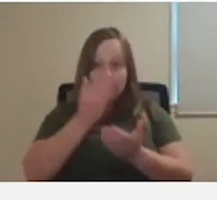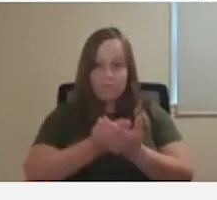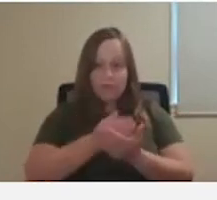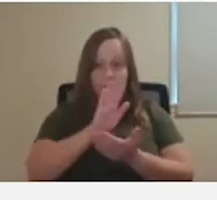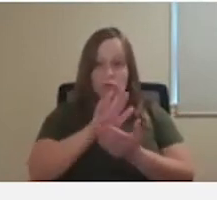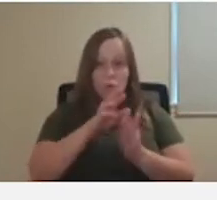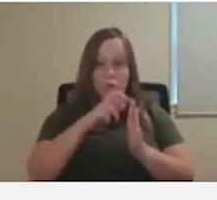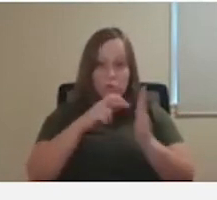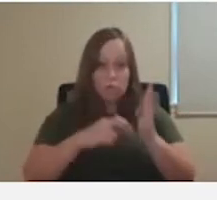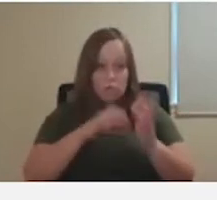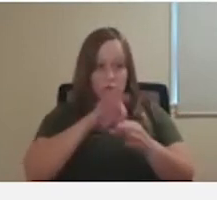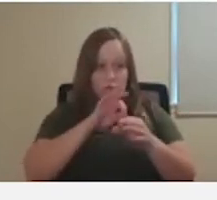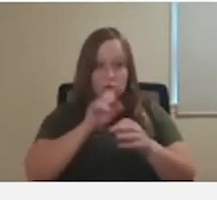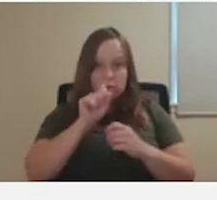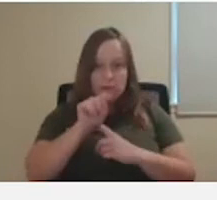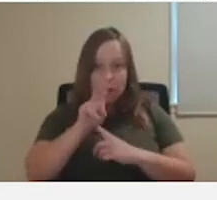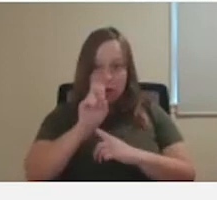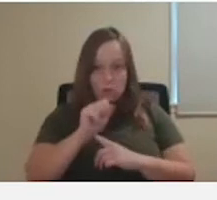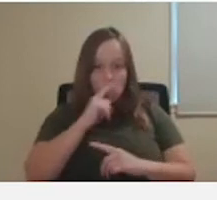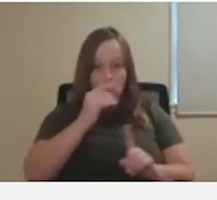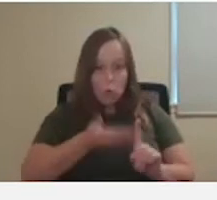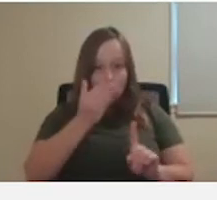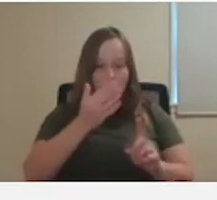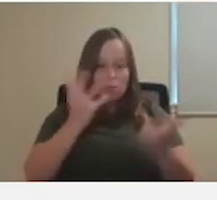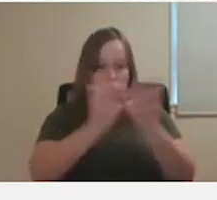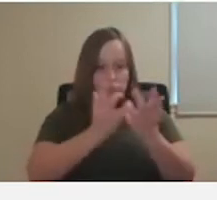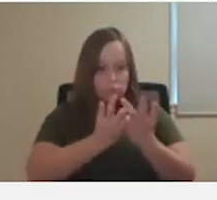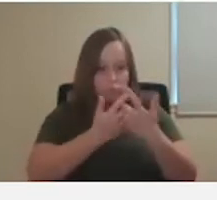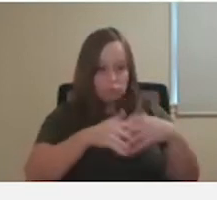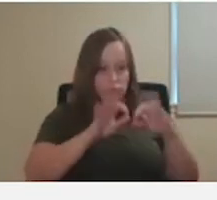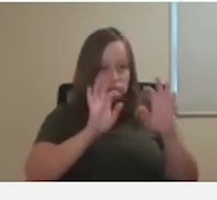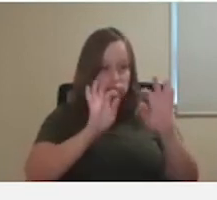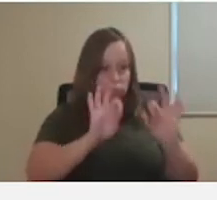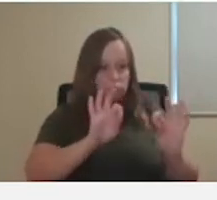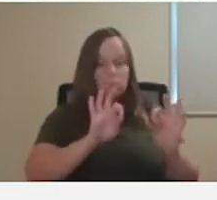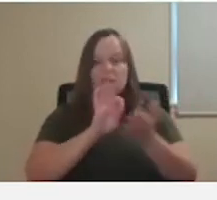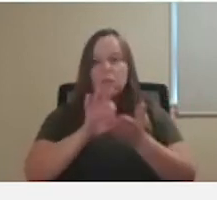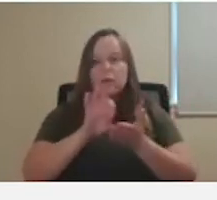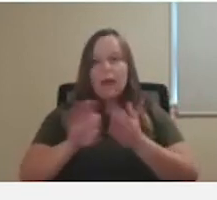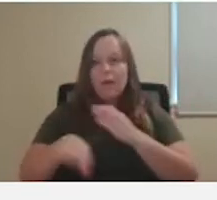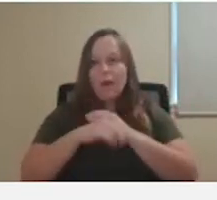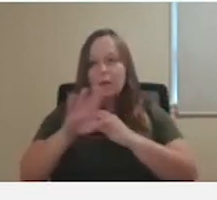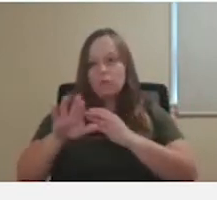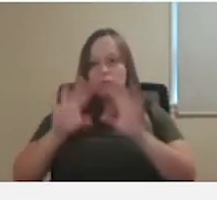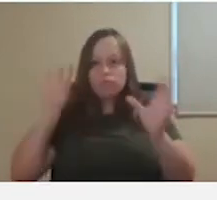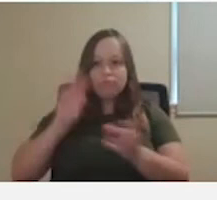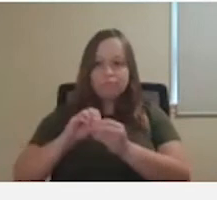registration status, and if it's all correct, they will then count your ballot.